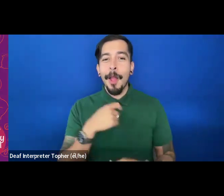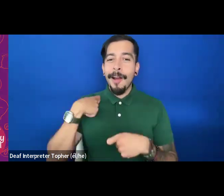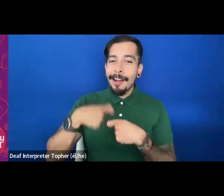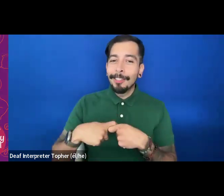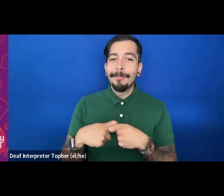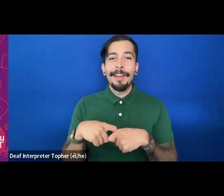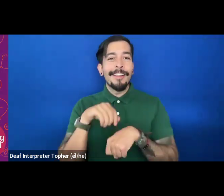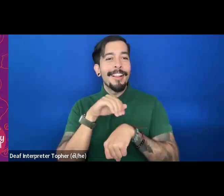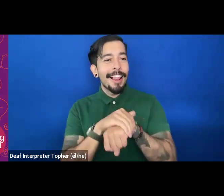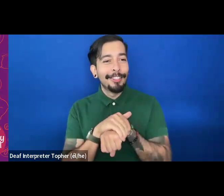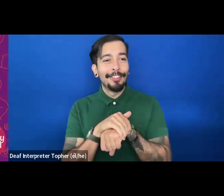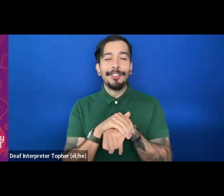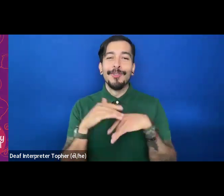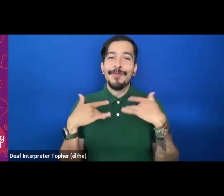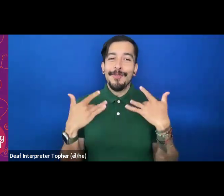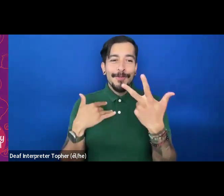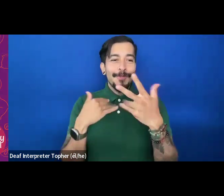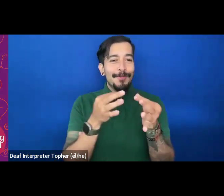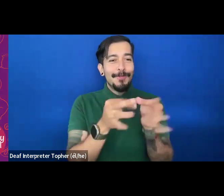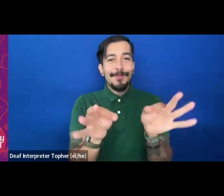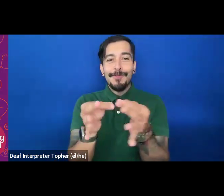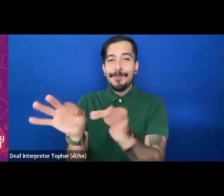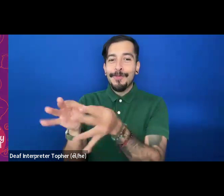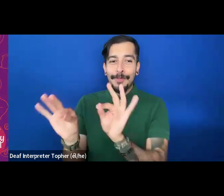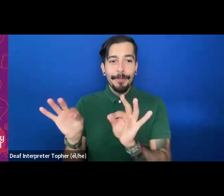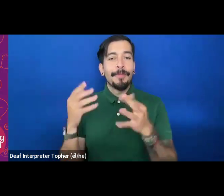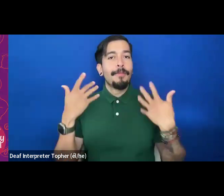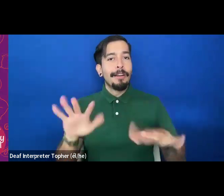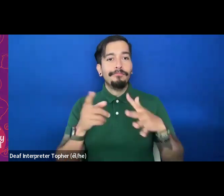the language interpretation mode for English and Spanish.